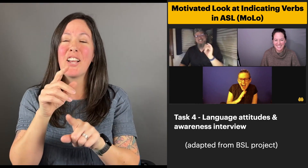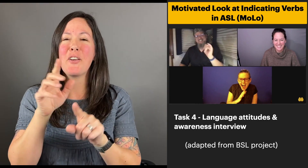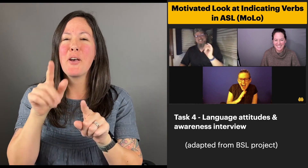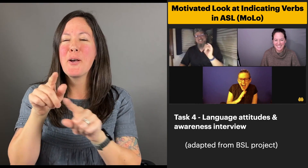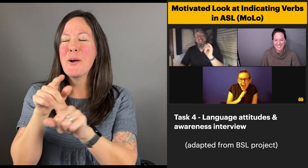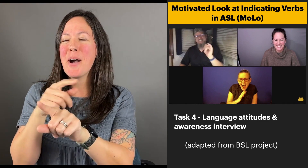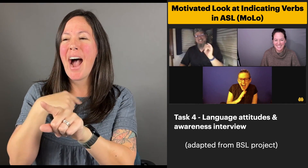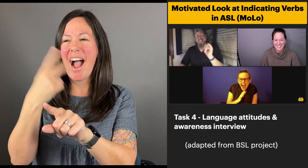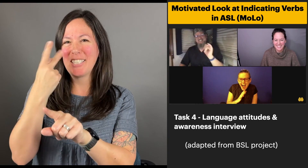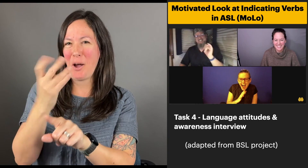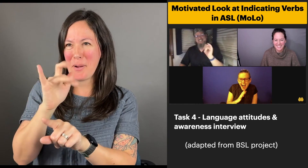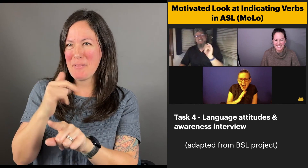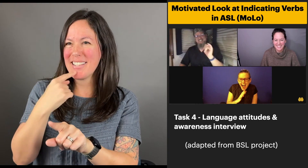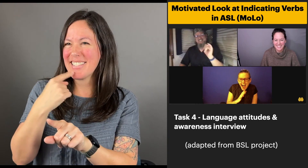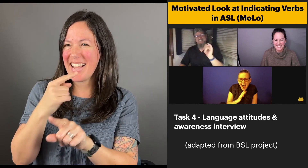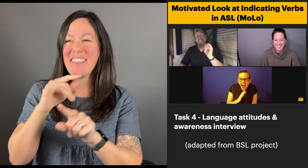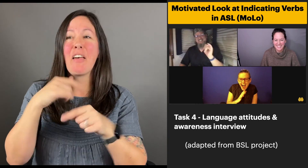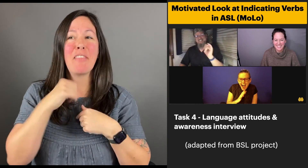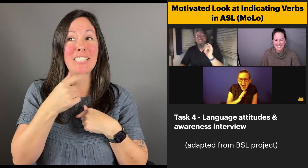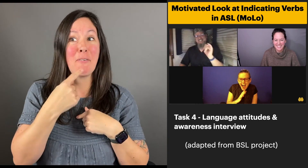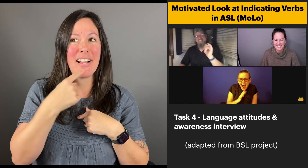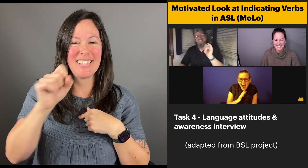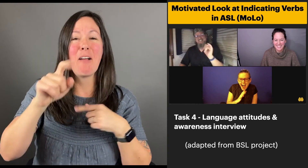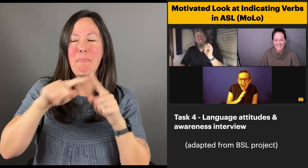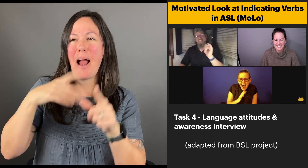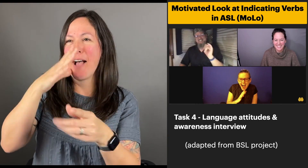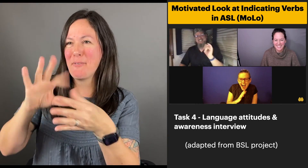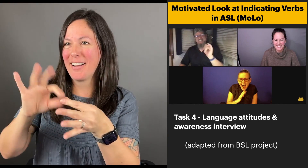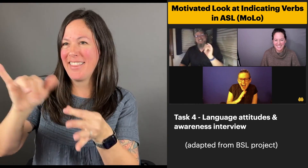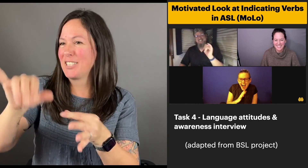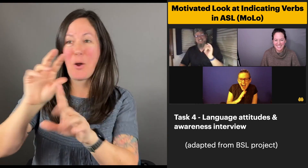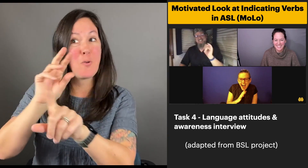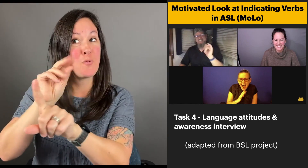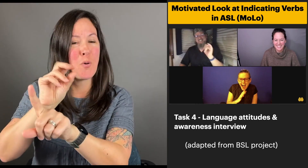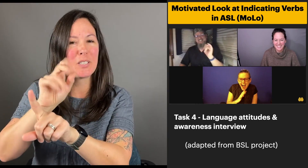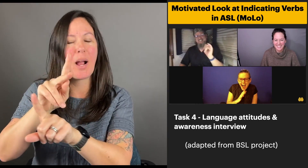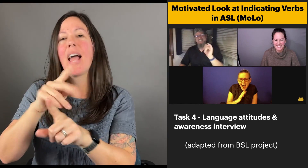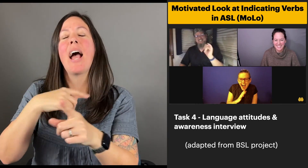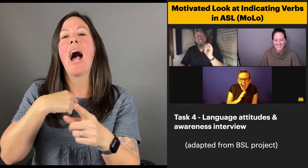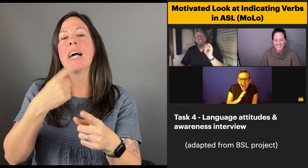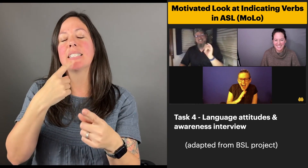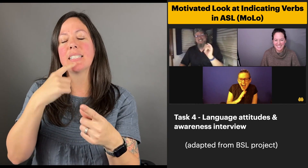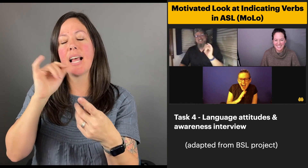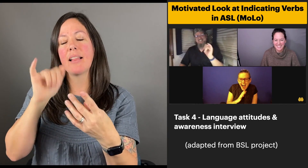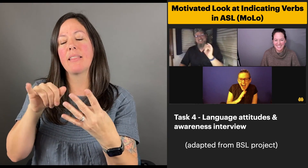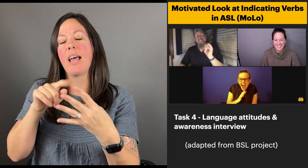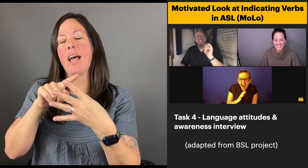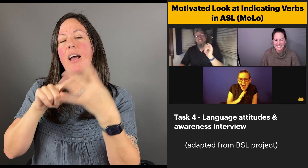tasks sorry Emily I saw what Emily was just saying that's not what I said but I was